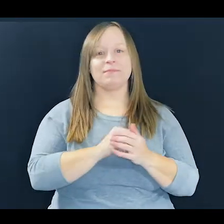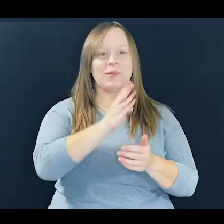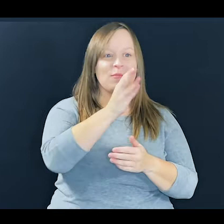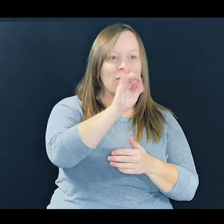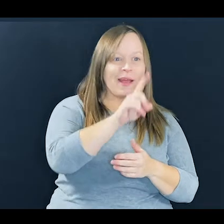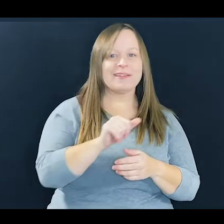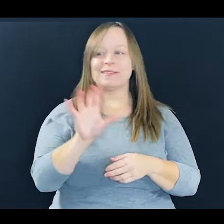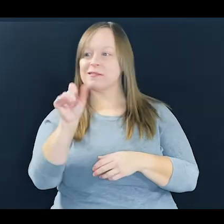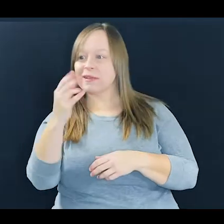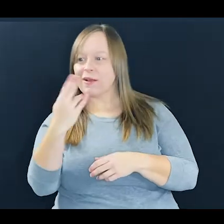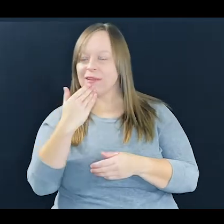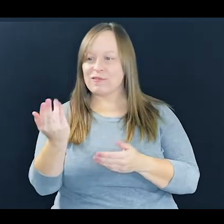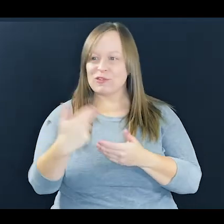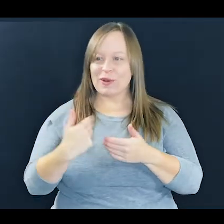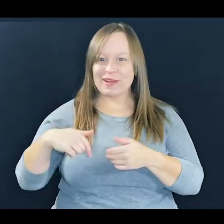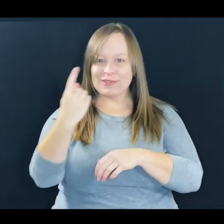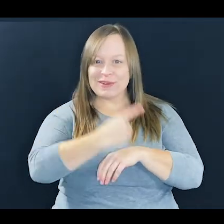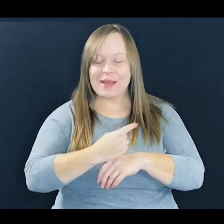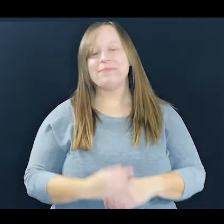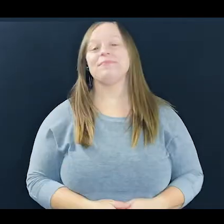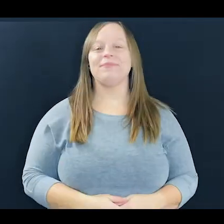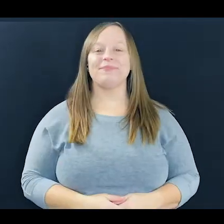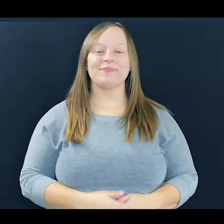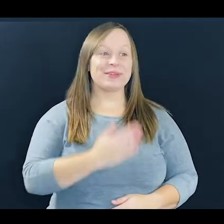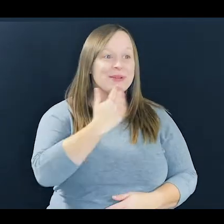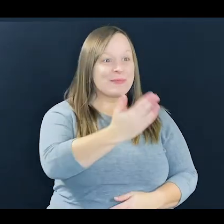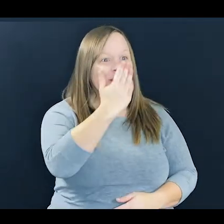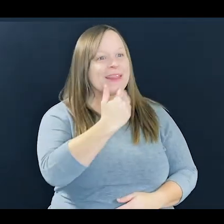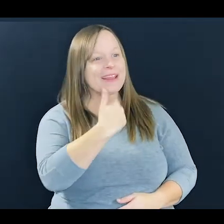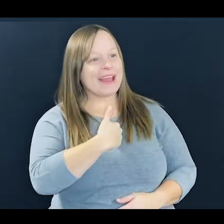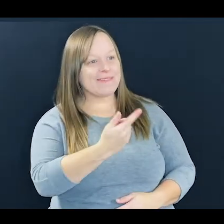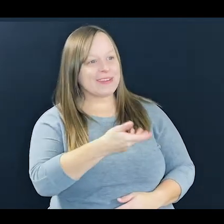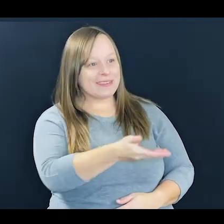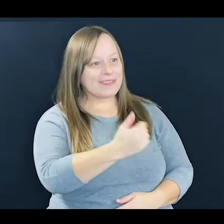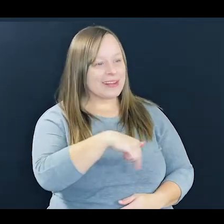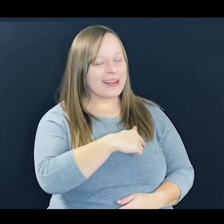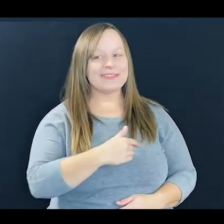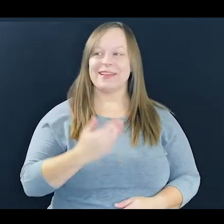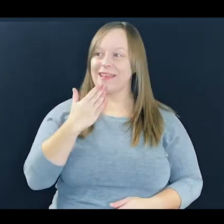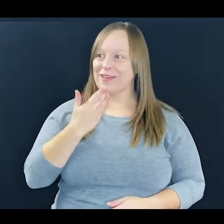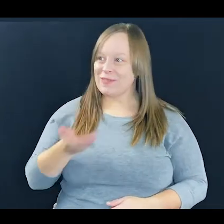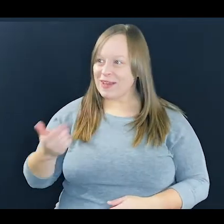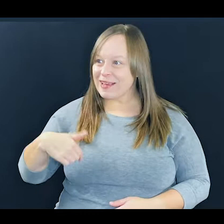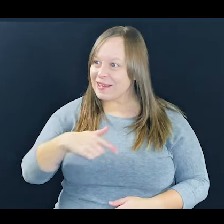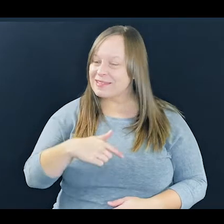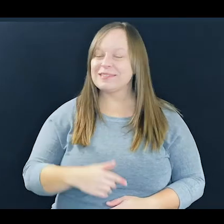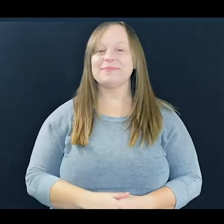Brenda, Sarah, thank you so much for joining us today. Good morning. Thank you for having us. Thanks for having us.